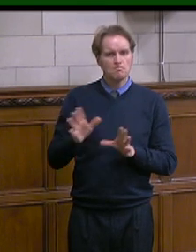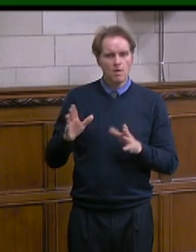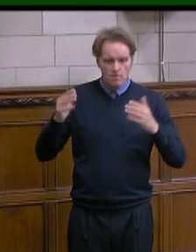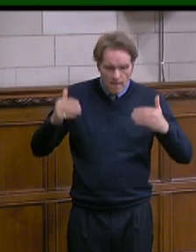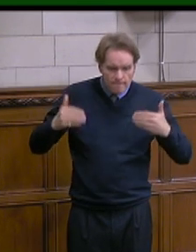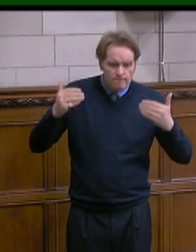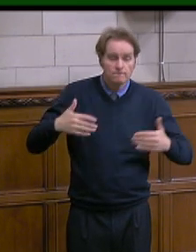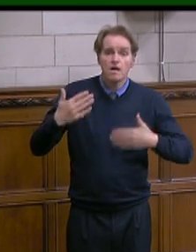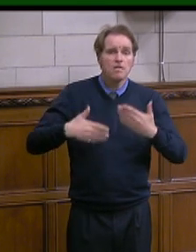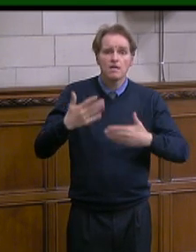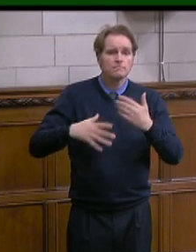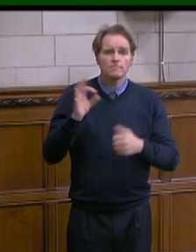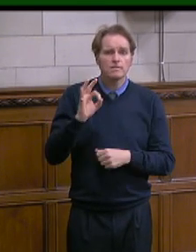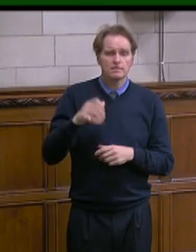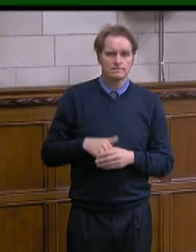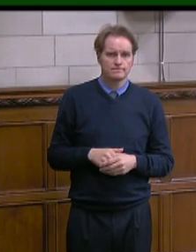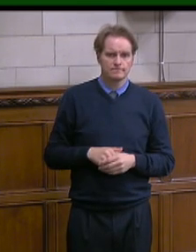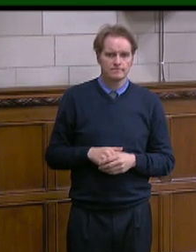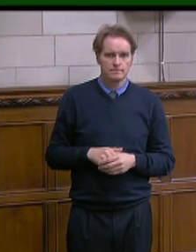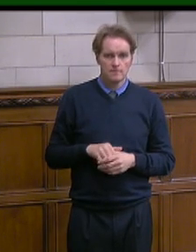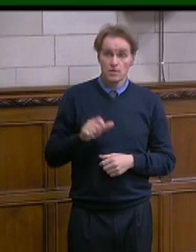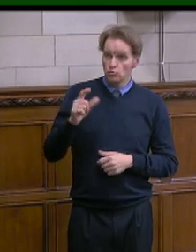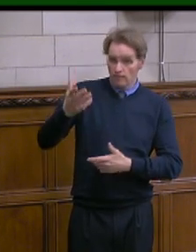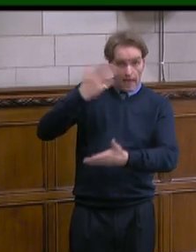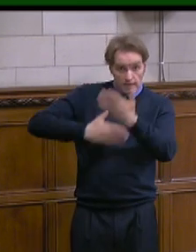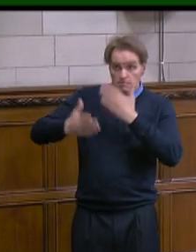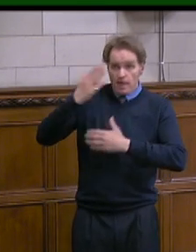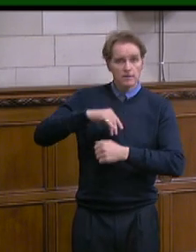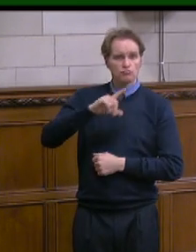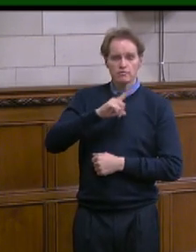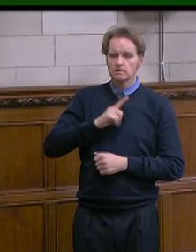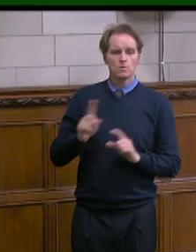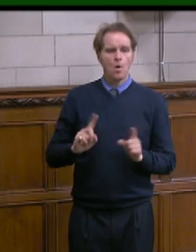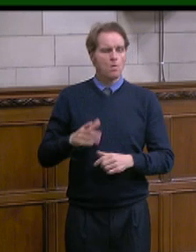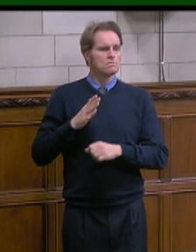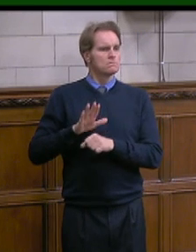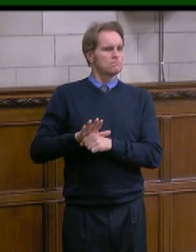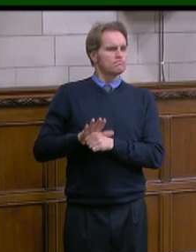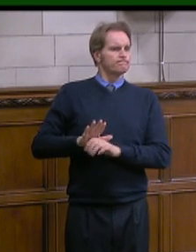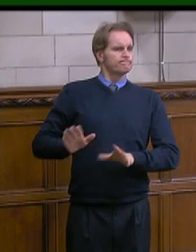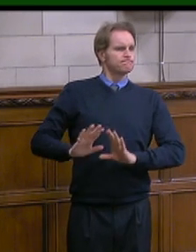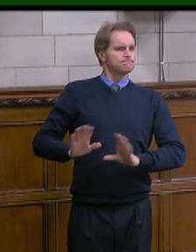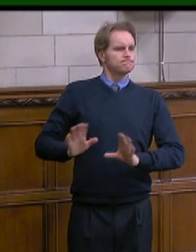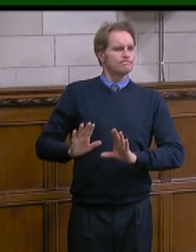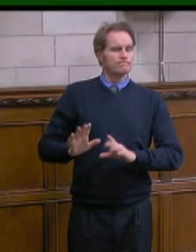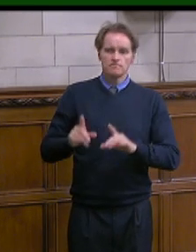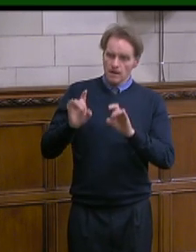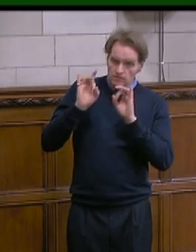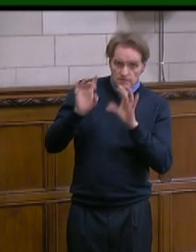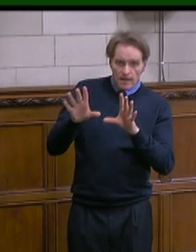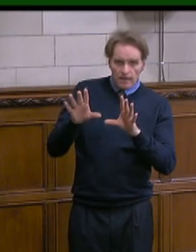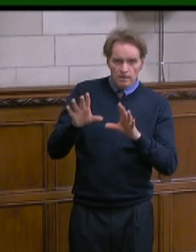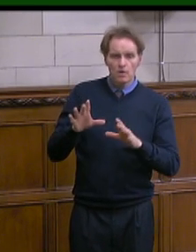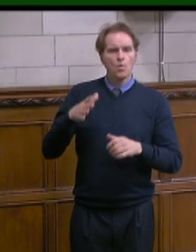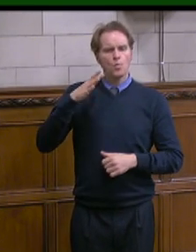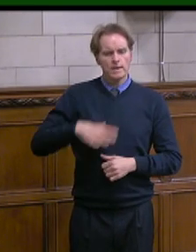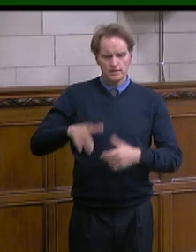I heard all the reasons he gave, but we need a can-do approach.